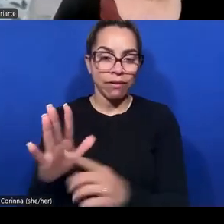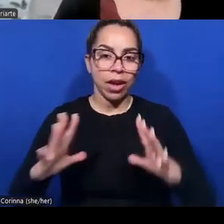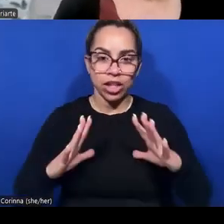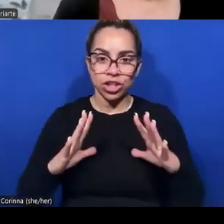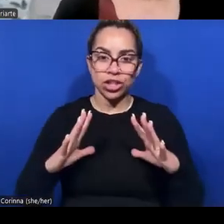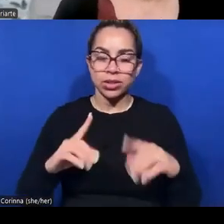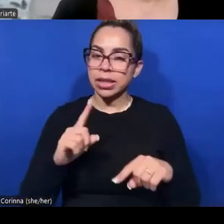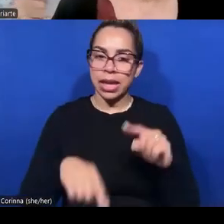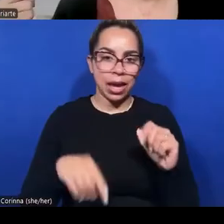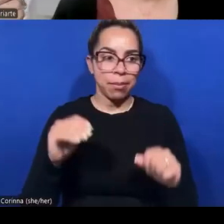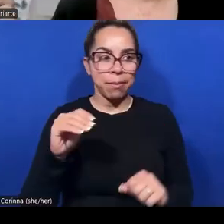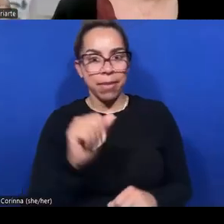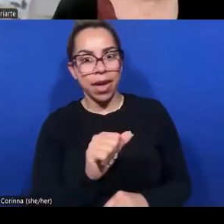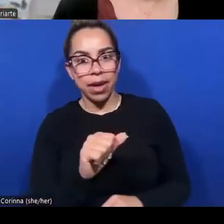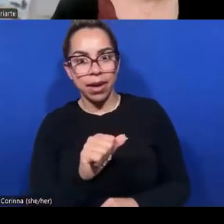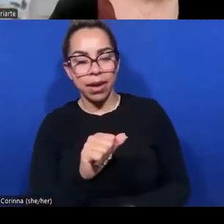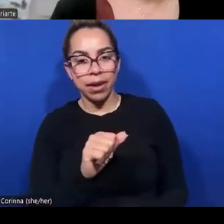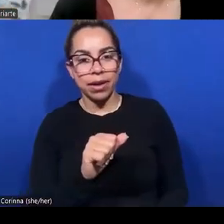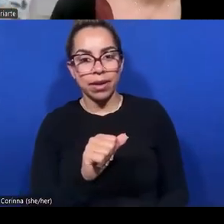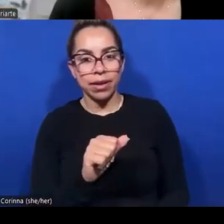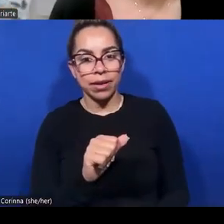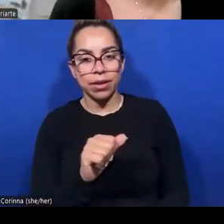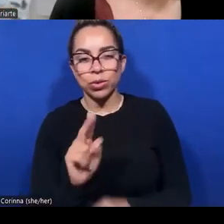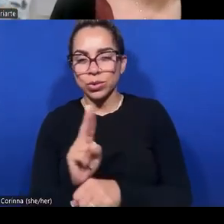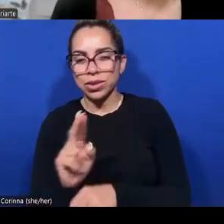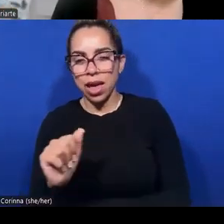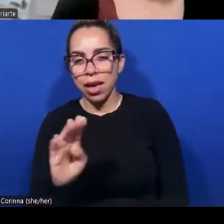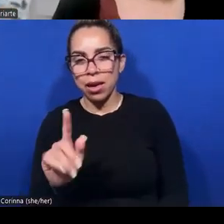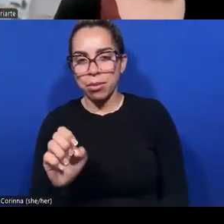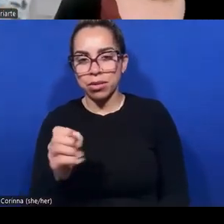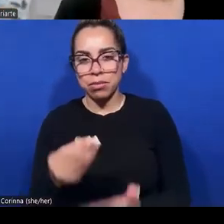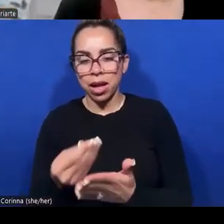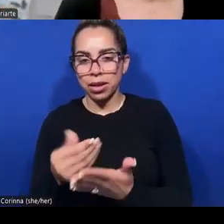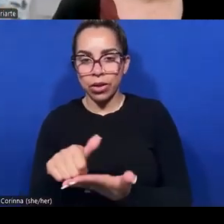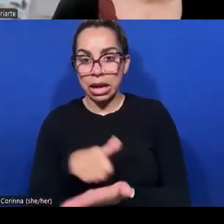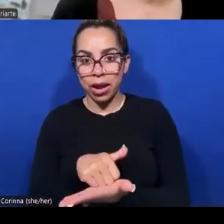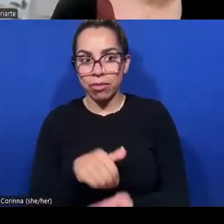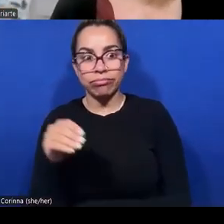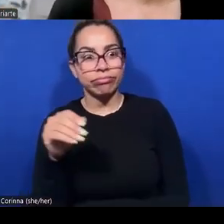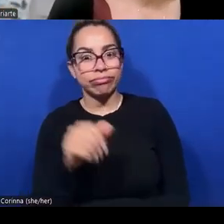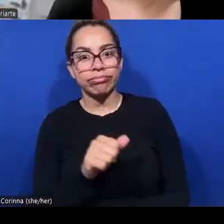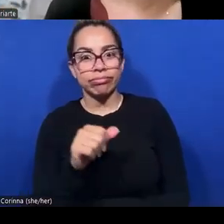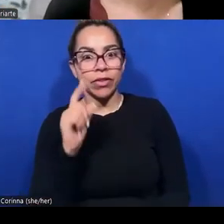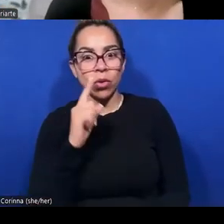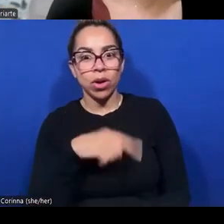They can't pay out of the Able money or the Able account of the vacation expenses for the family.